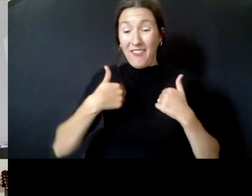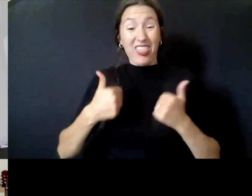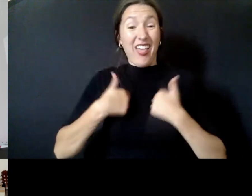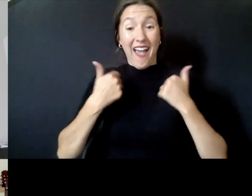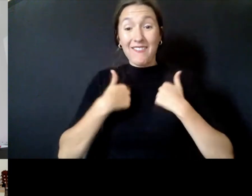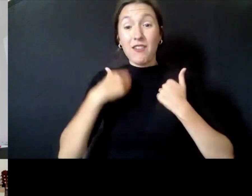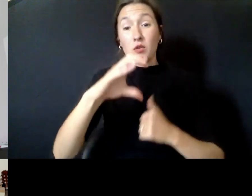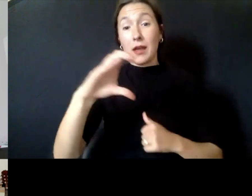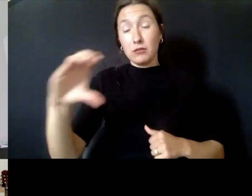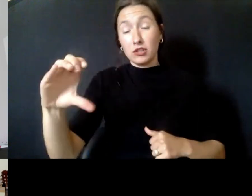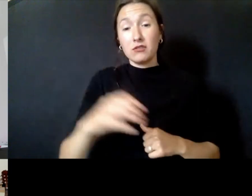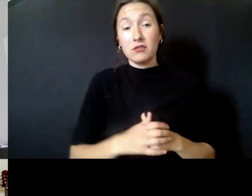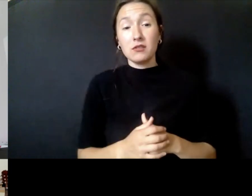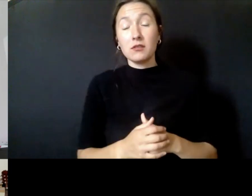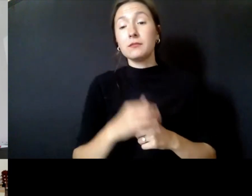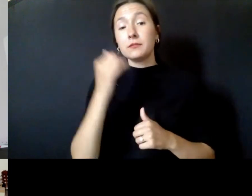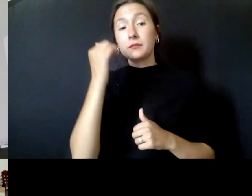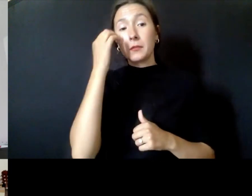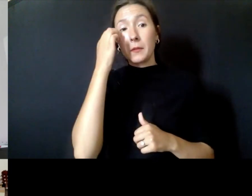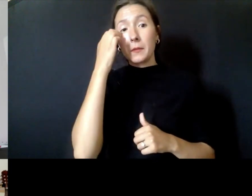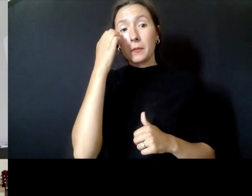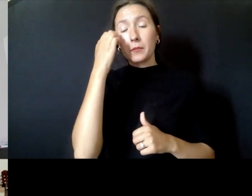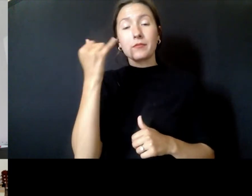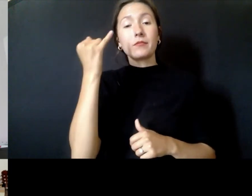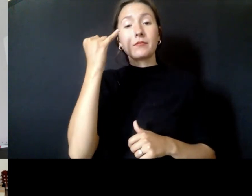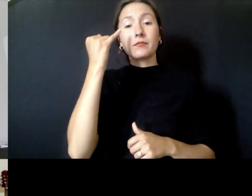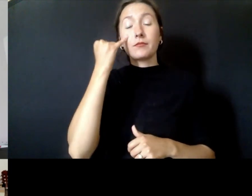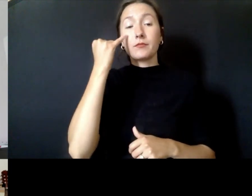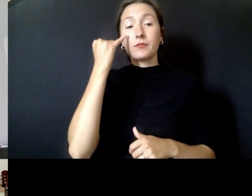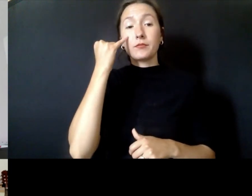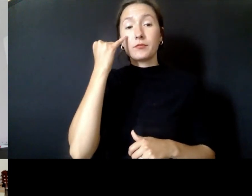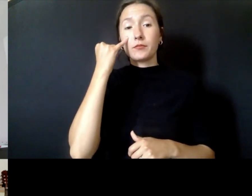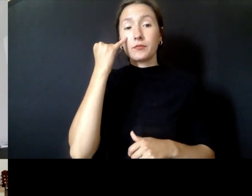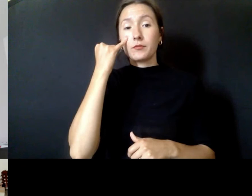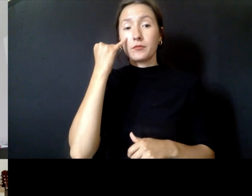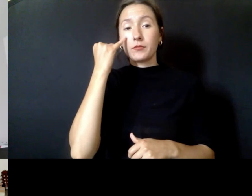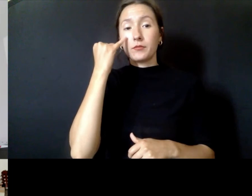under uh just check the little box that says always use subtitles and that will automatically